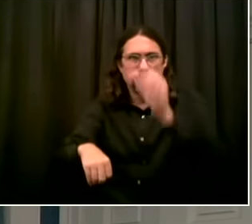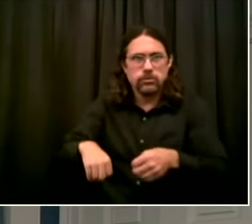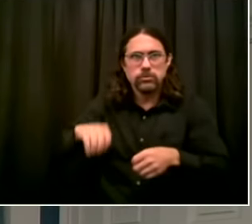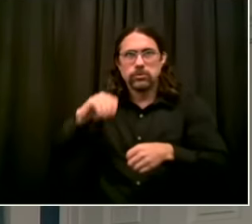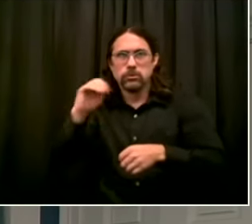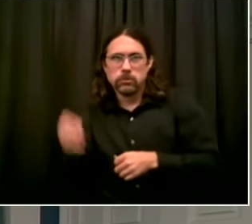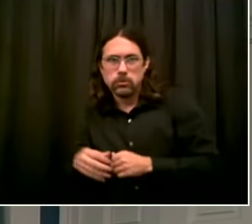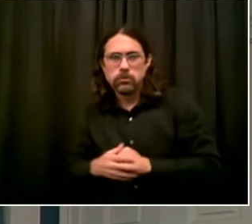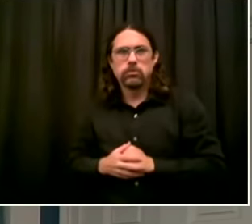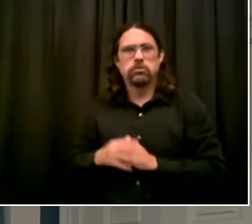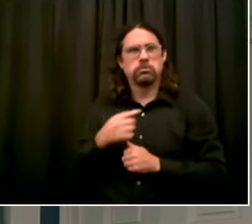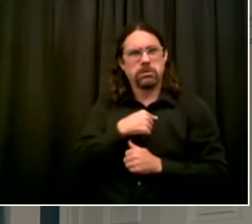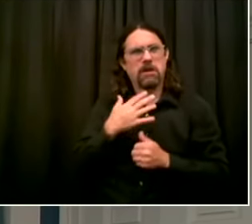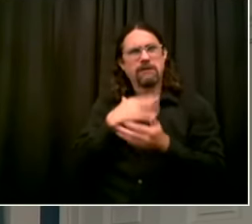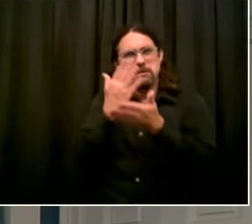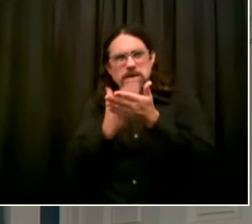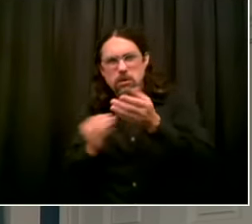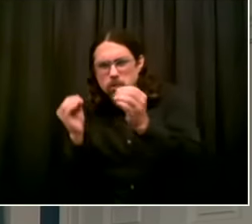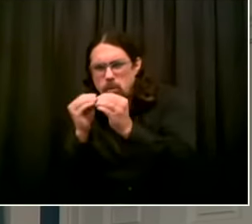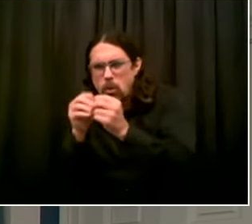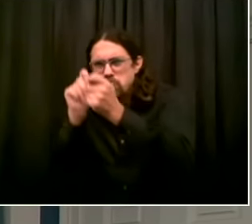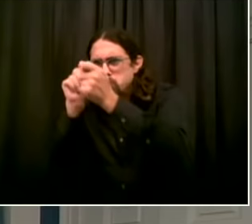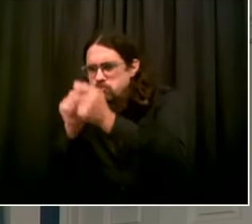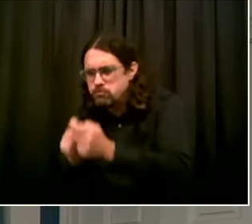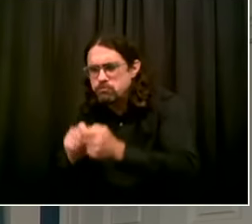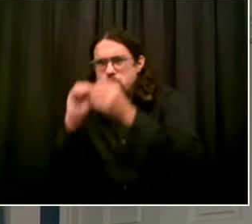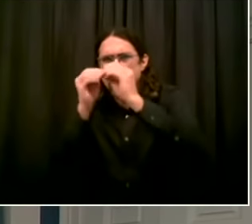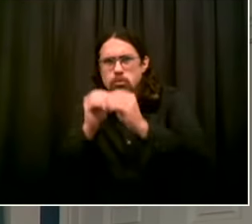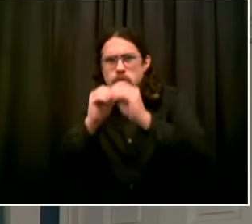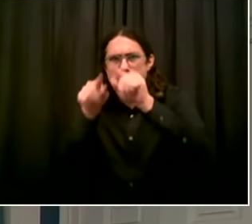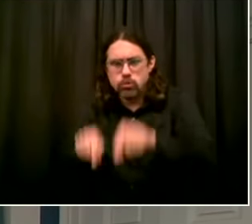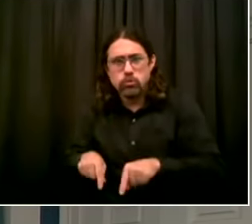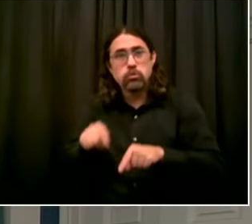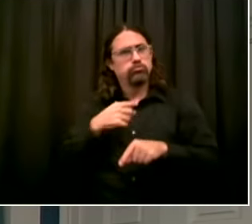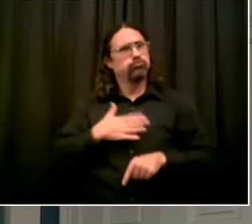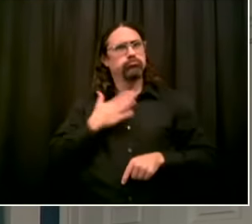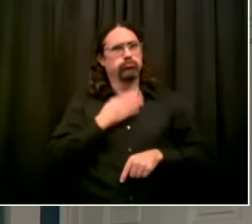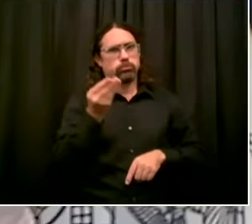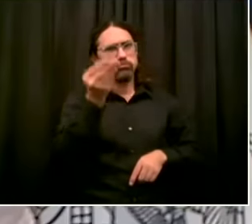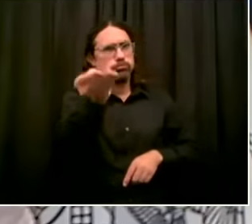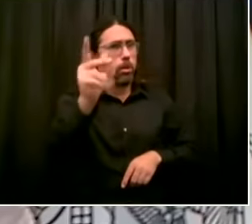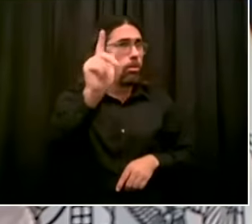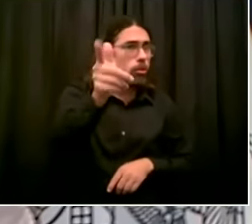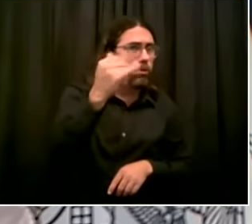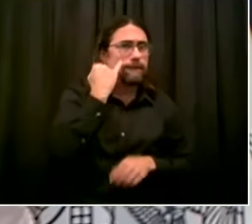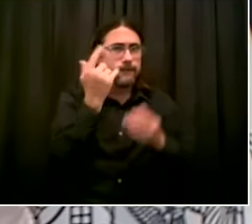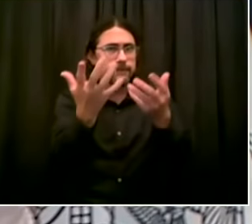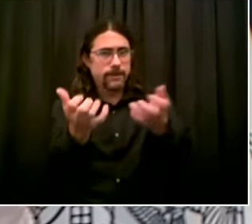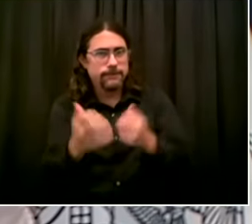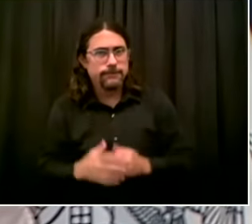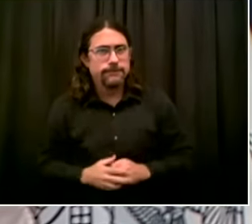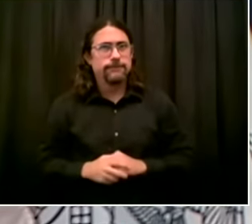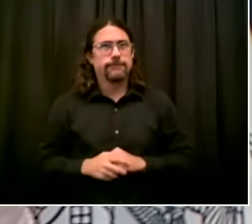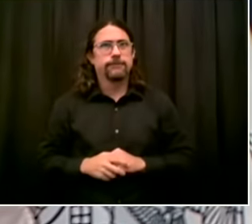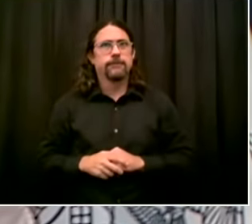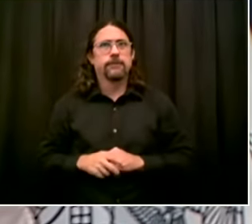ARE SEEING IN THE NUMBERS? SURE, MR. MAYOR, I CAN START. THANK YOU FOR THE UQESITON.